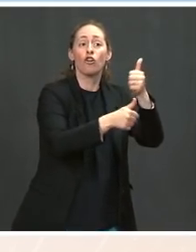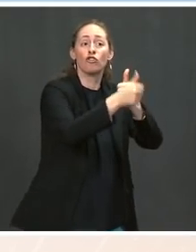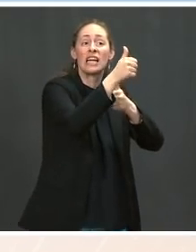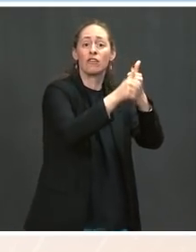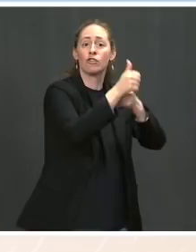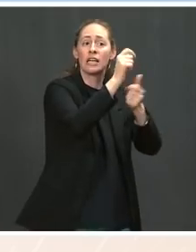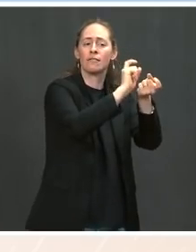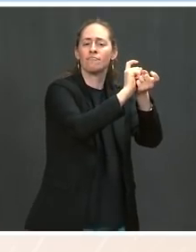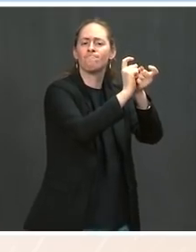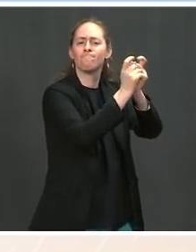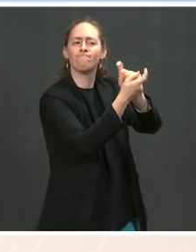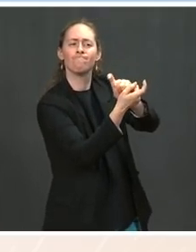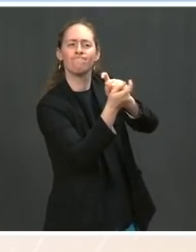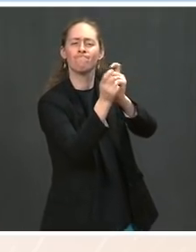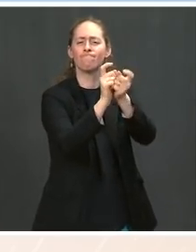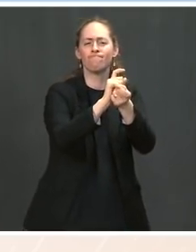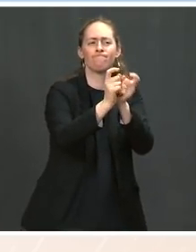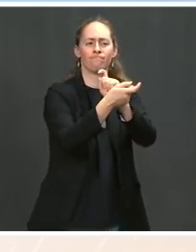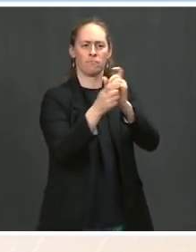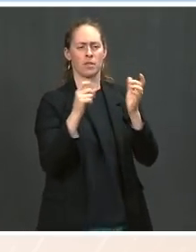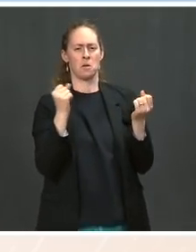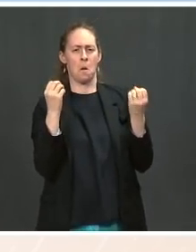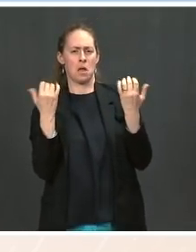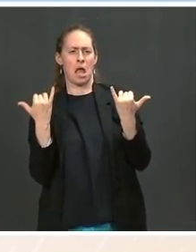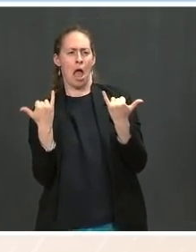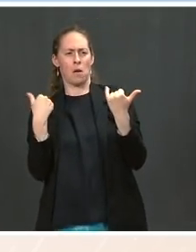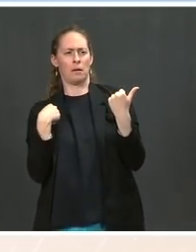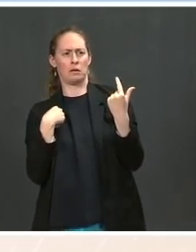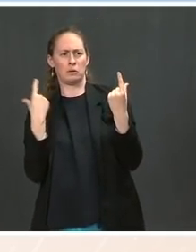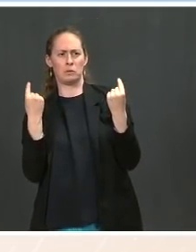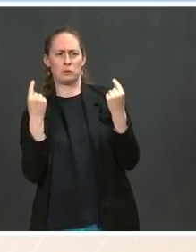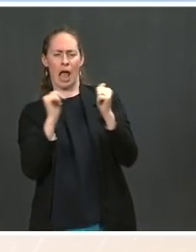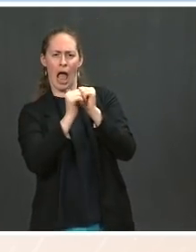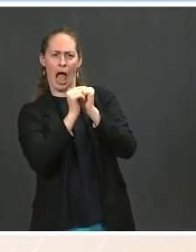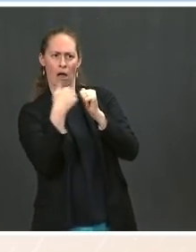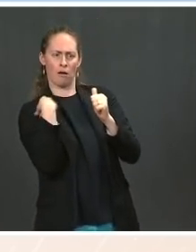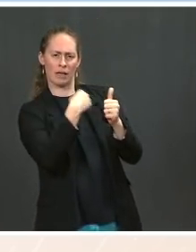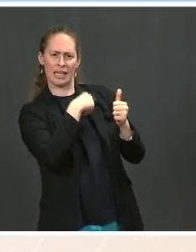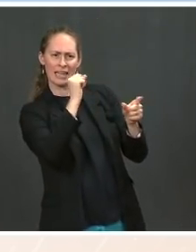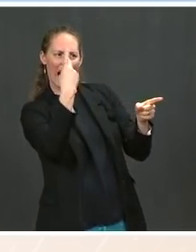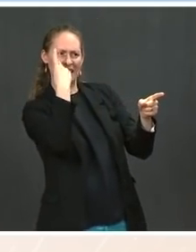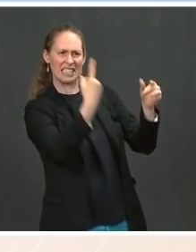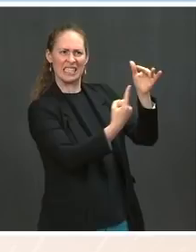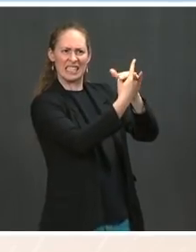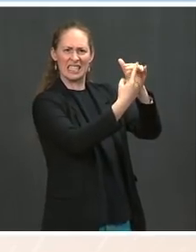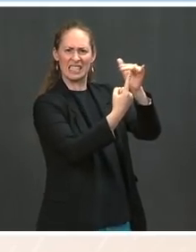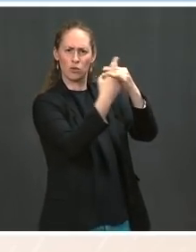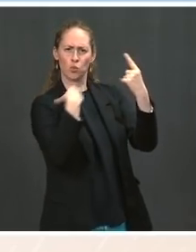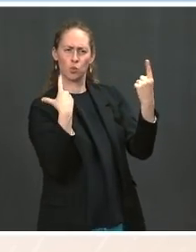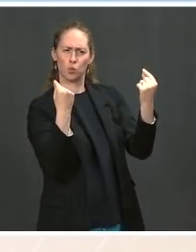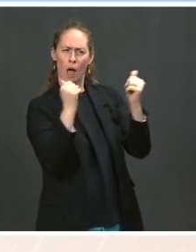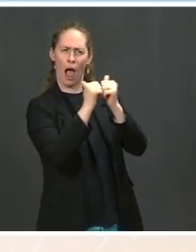how we look at counterterrorism through the prism of what the threats are in 2021. And even if you look at al Qaeda, it is not --